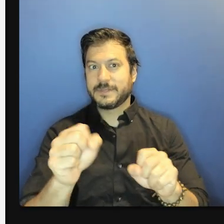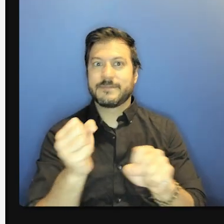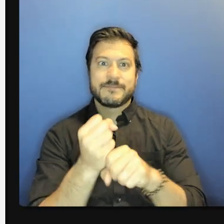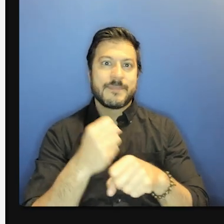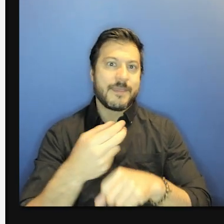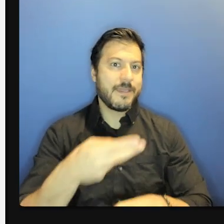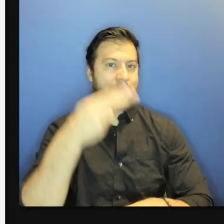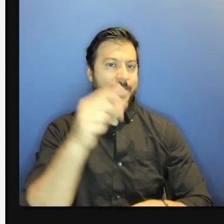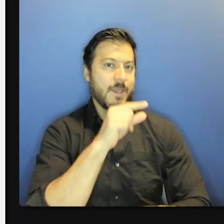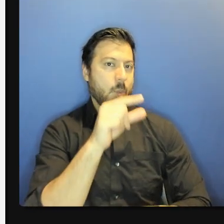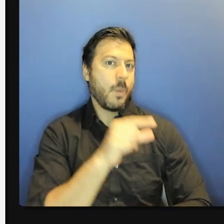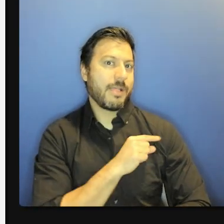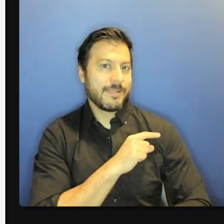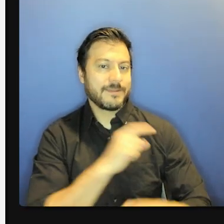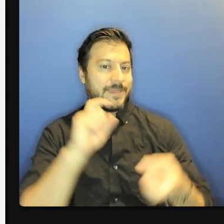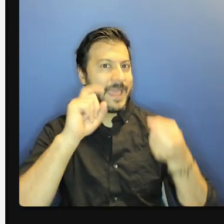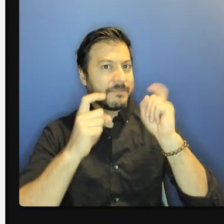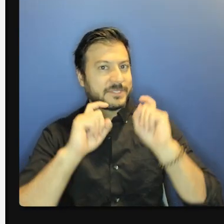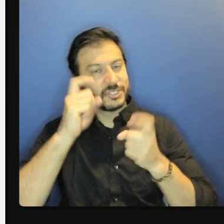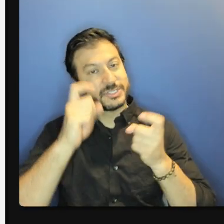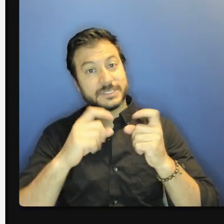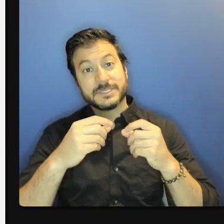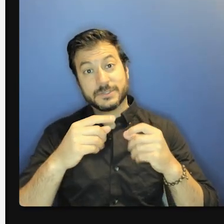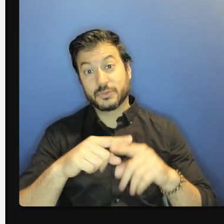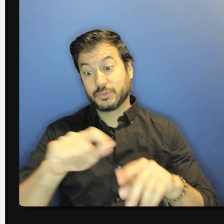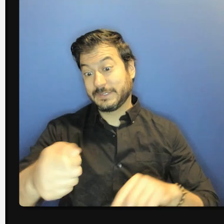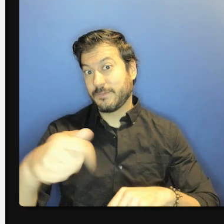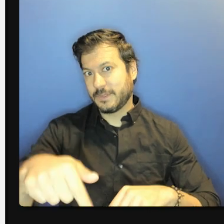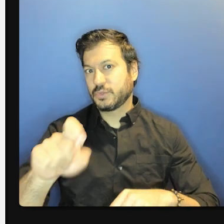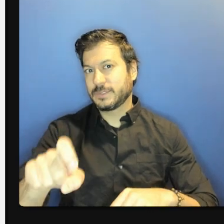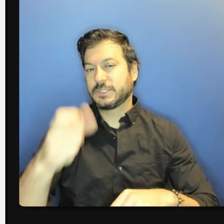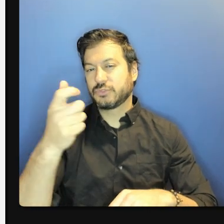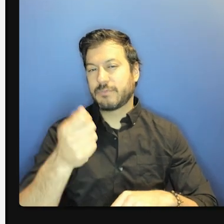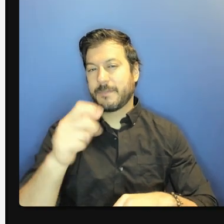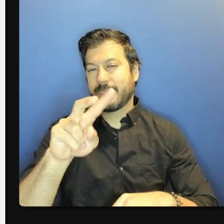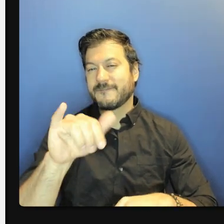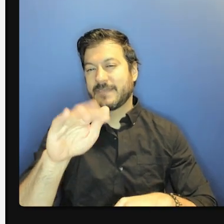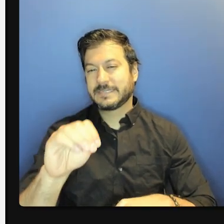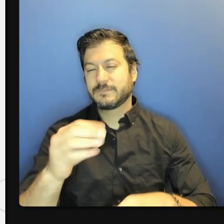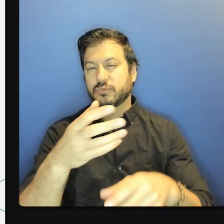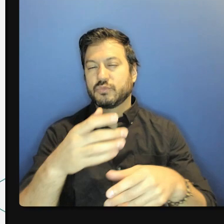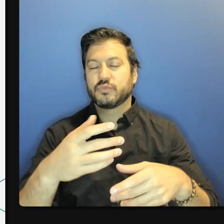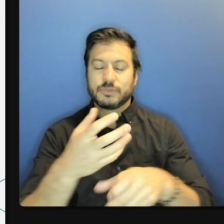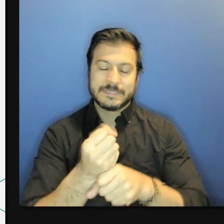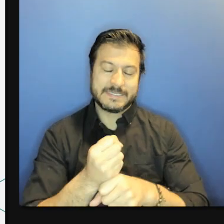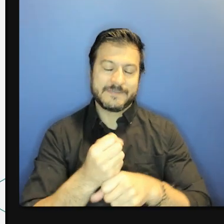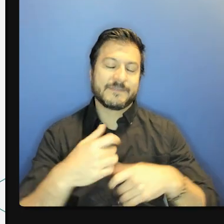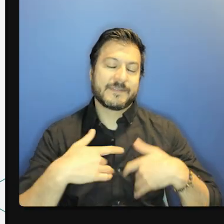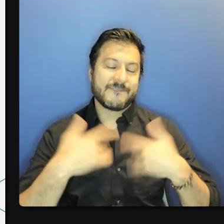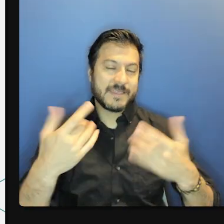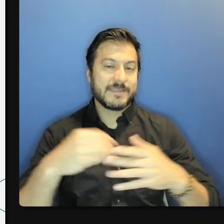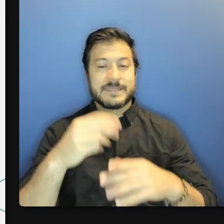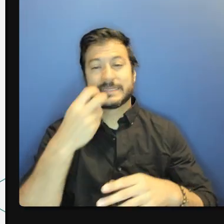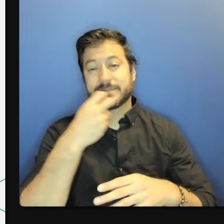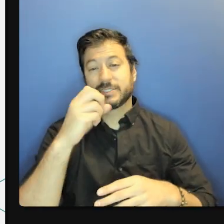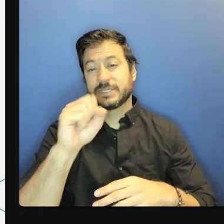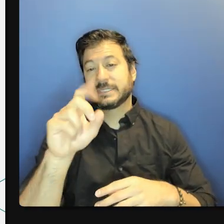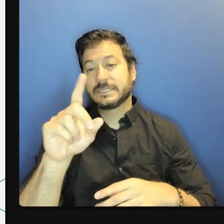the engine can further generate high-quality animations. To enable Viseme, you need to subscribe to the Viseme received event in the Speech SDK.